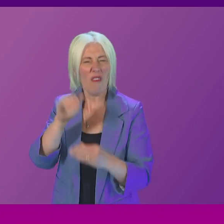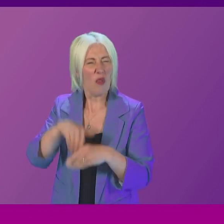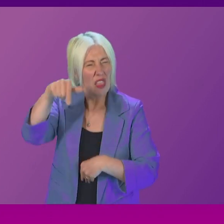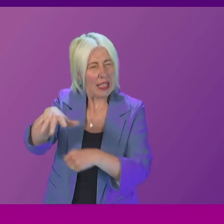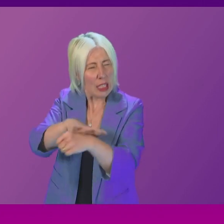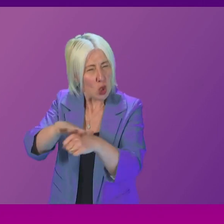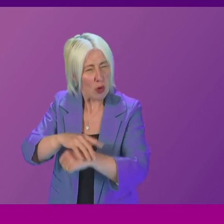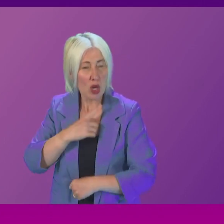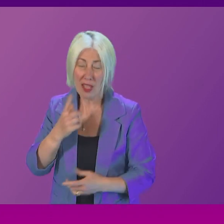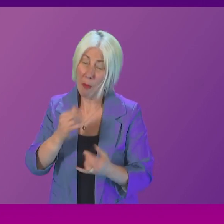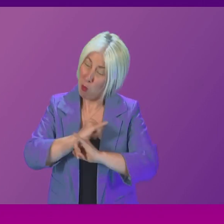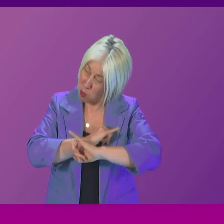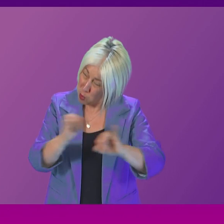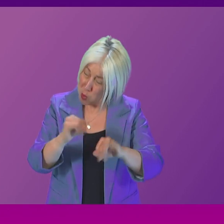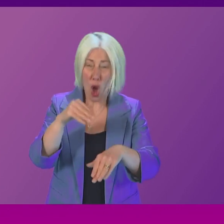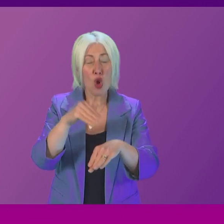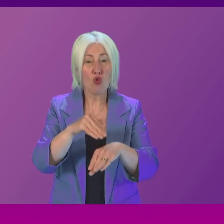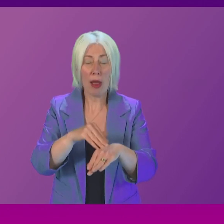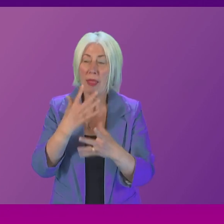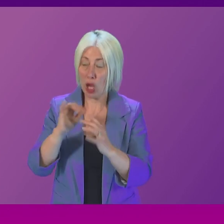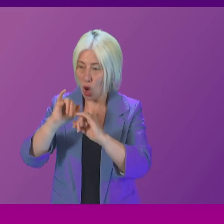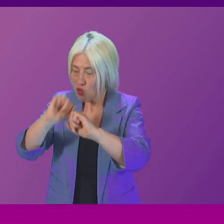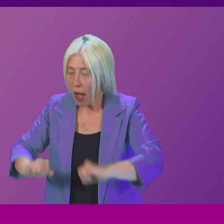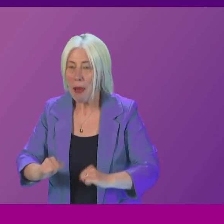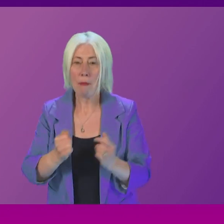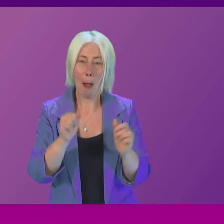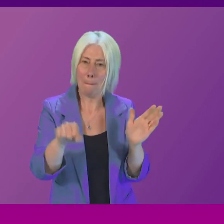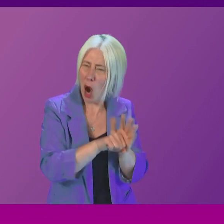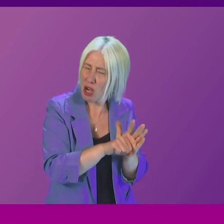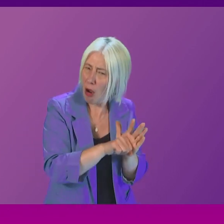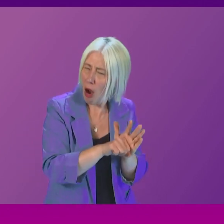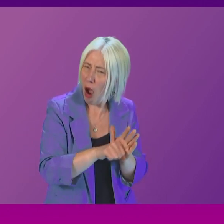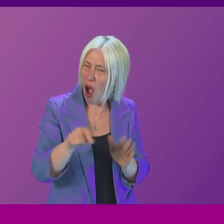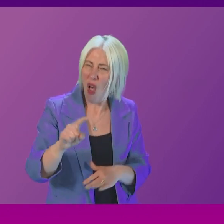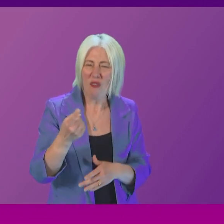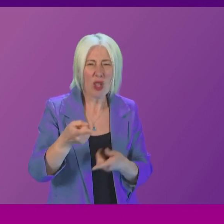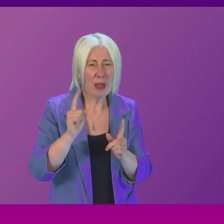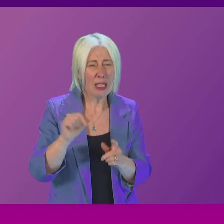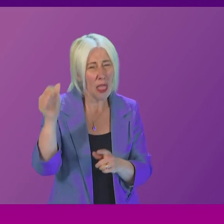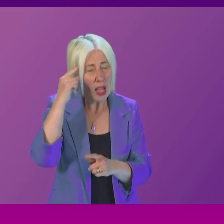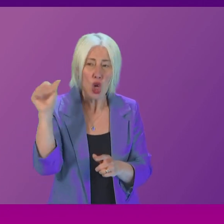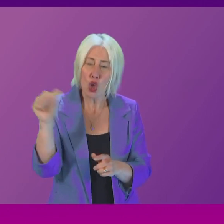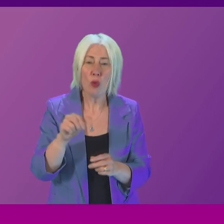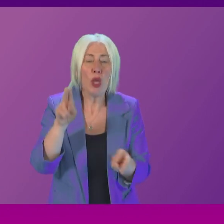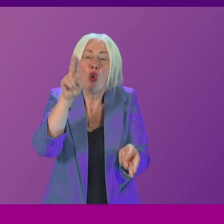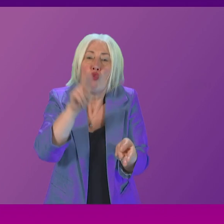When it comes to horrific crimes that are as serious as rape and murder, does the First Minister believe that there should be reduced sentences for under-25s?